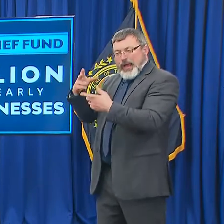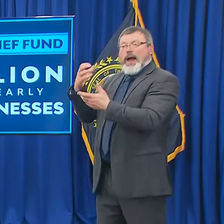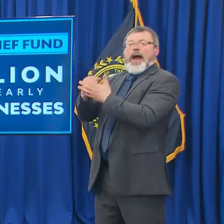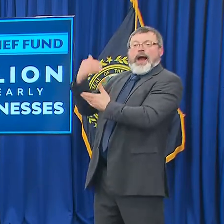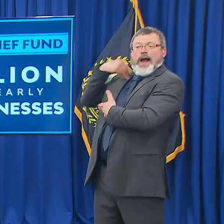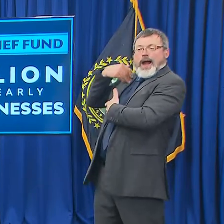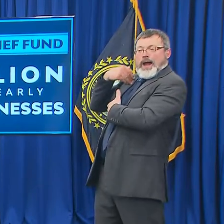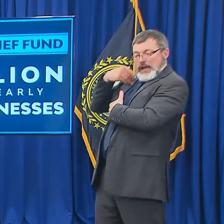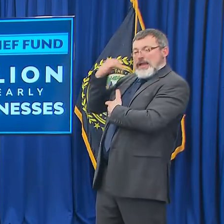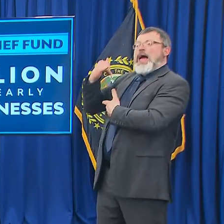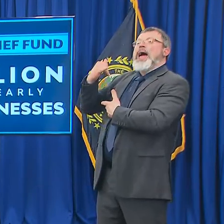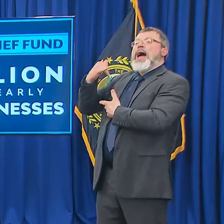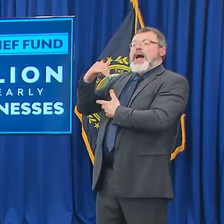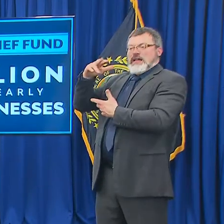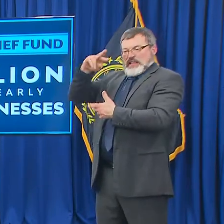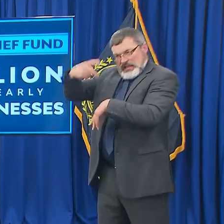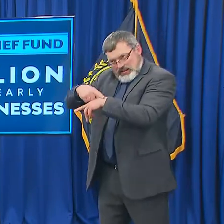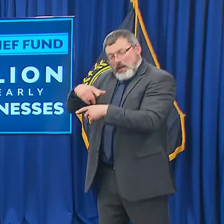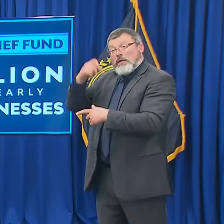of opportunity with maintaining personal health